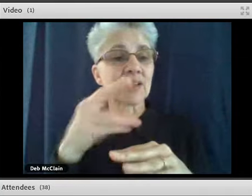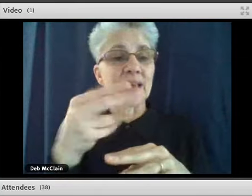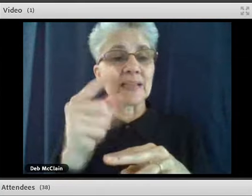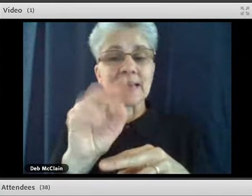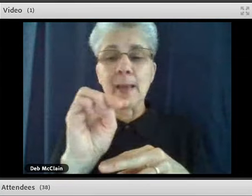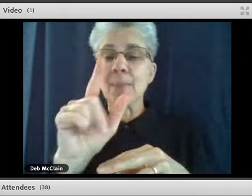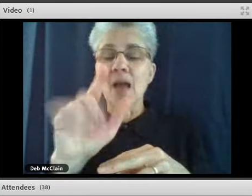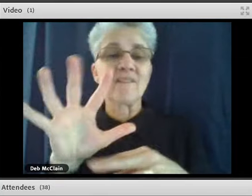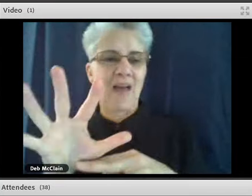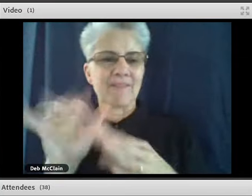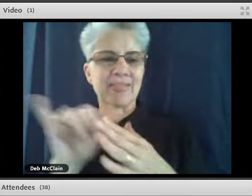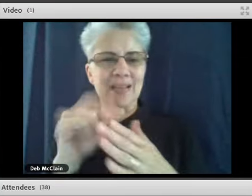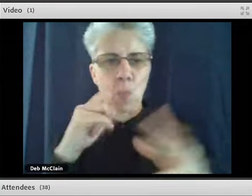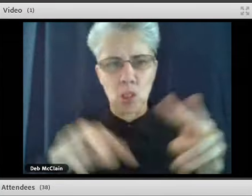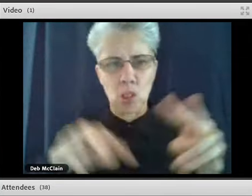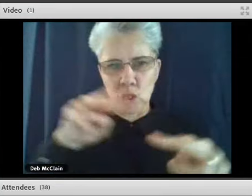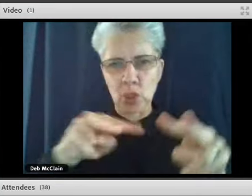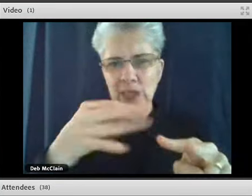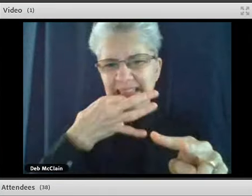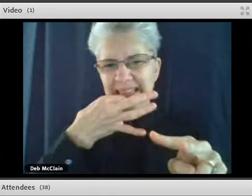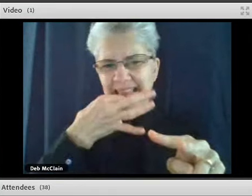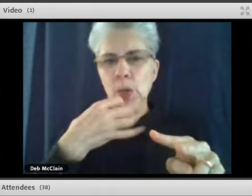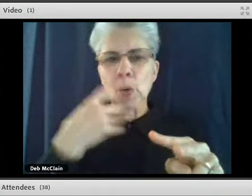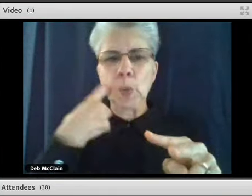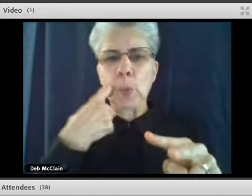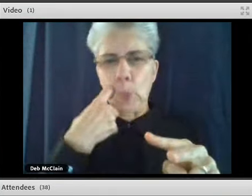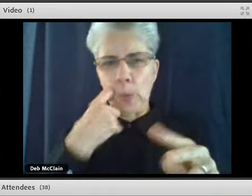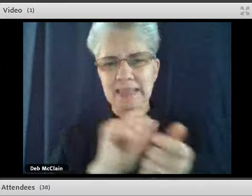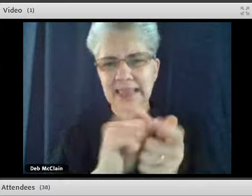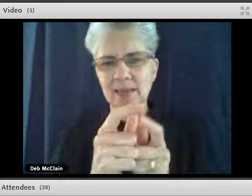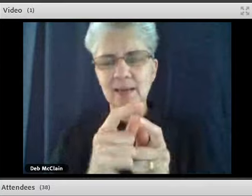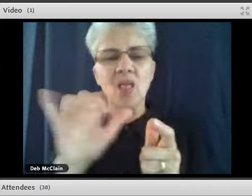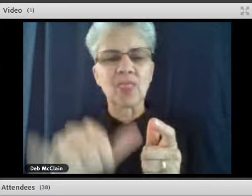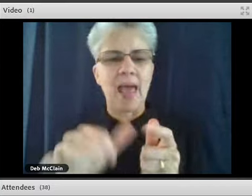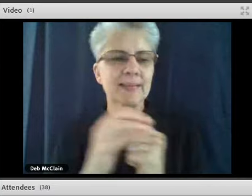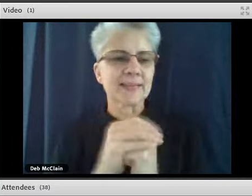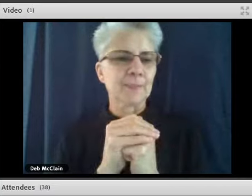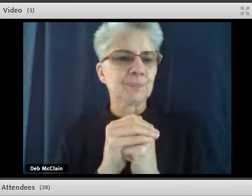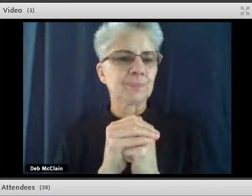That's what we're looking at, coming up to that standard. And that's the latest version of HTML.